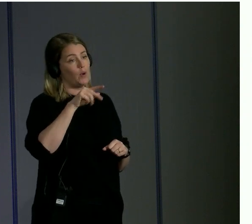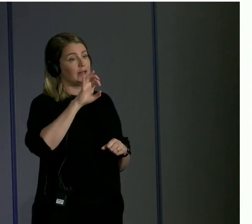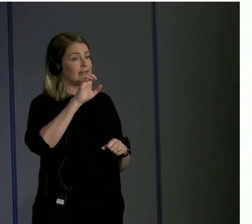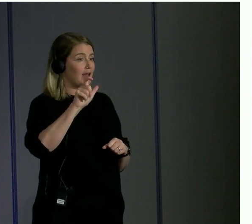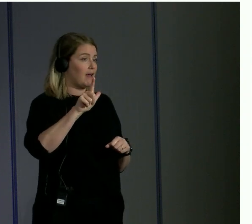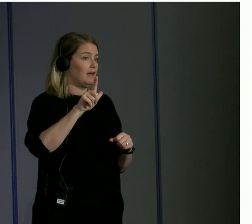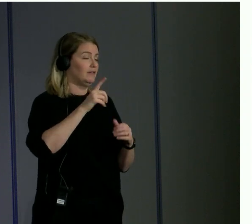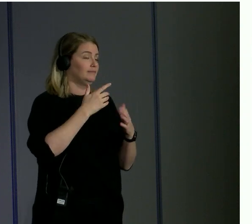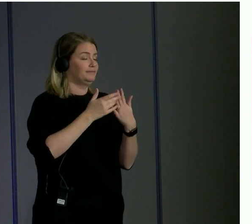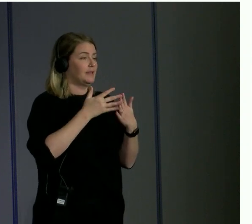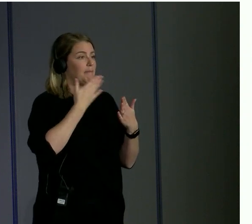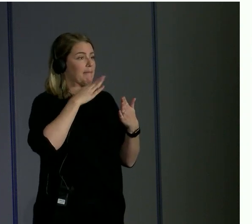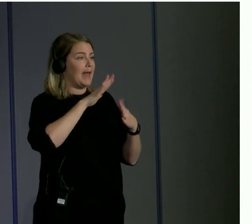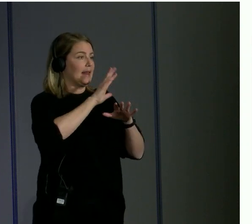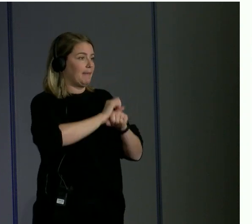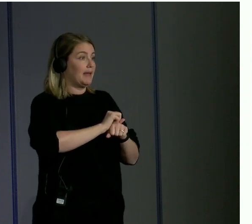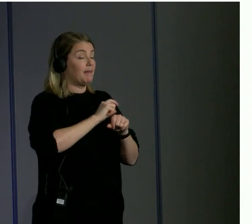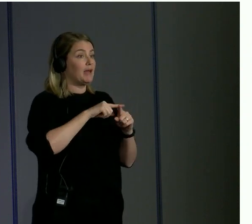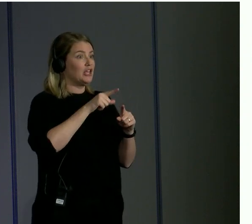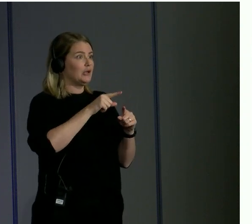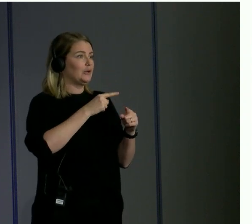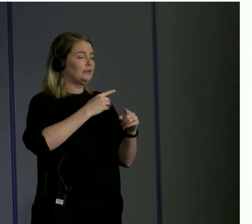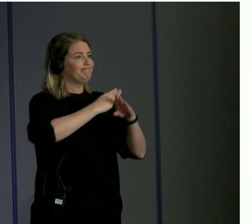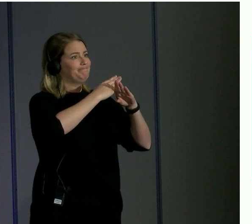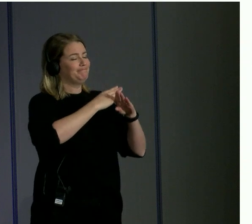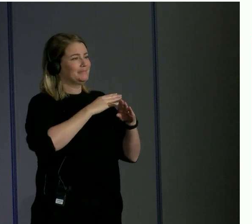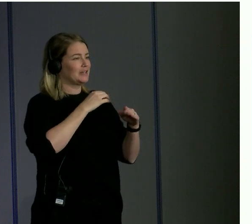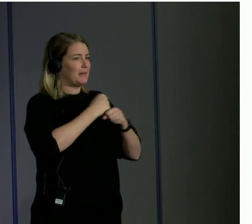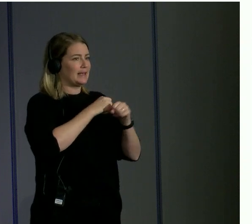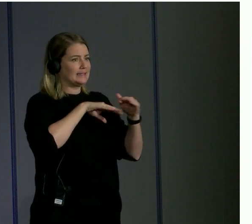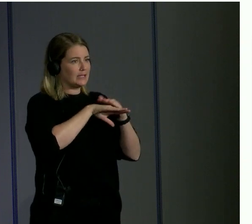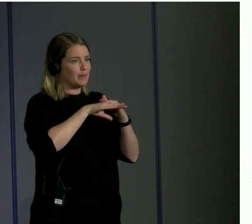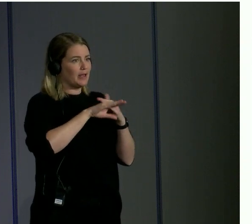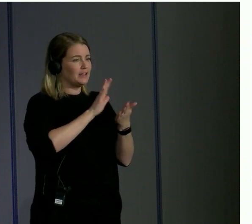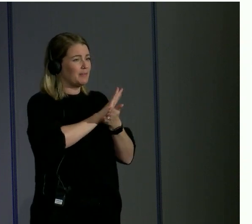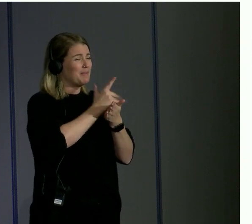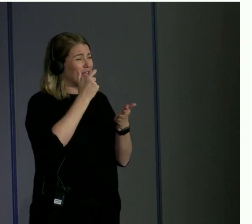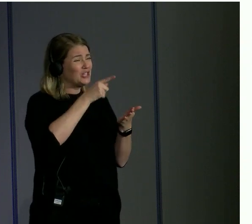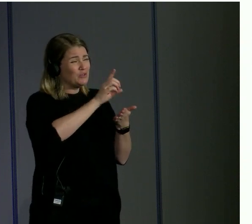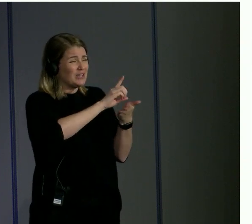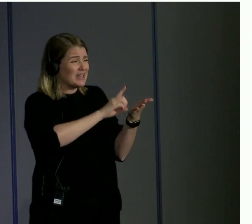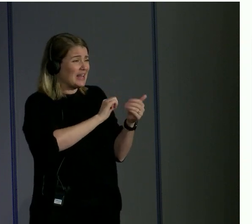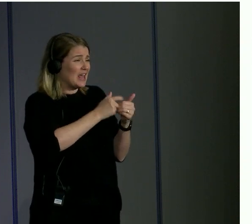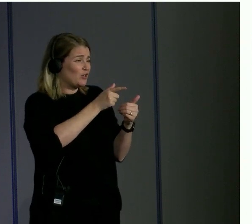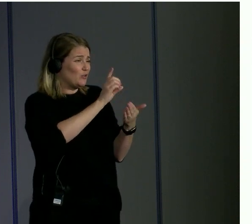are hindering in creating accessibility document because you designed the way you designed. A lot